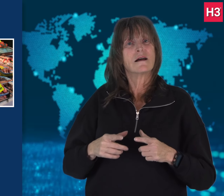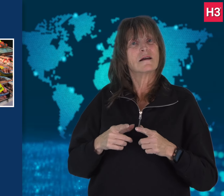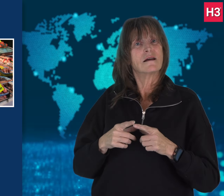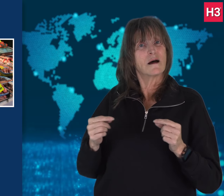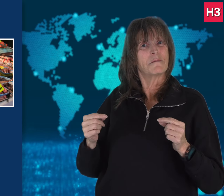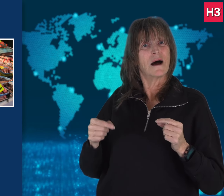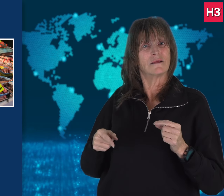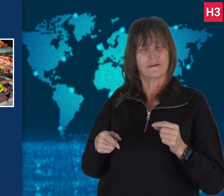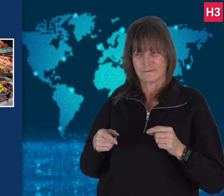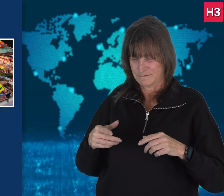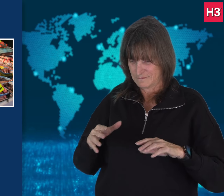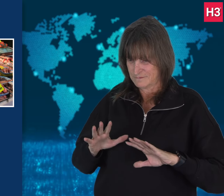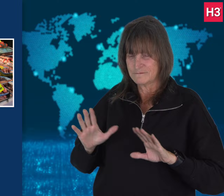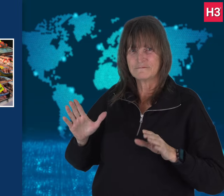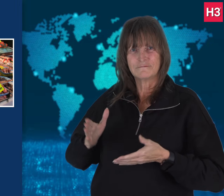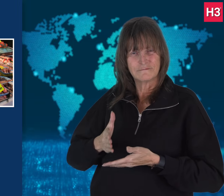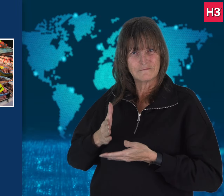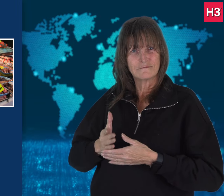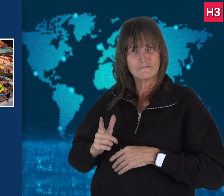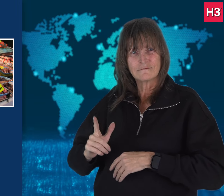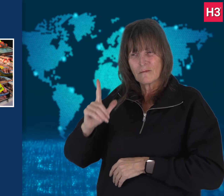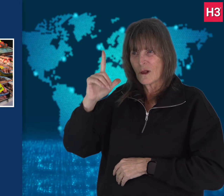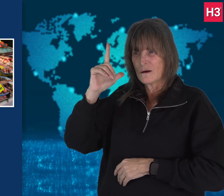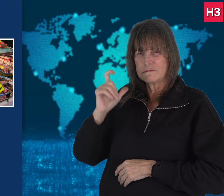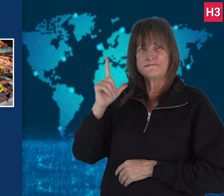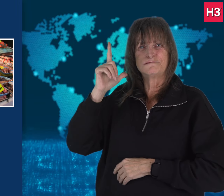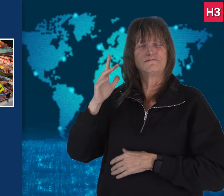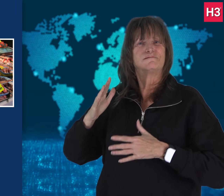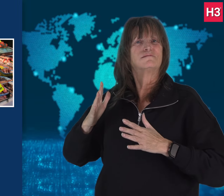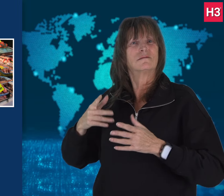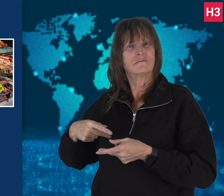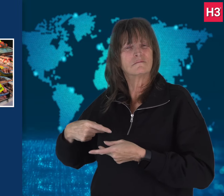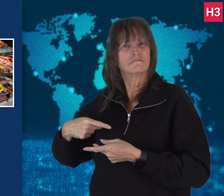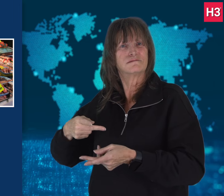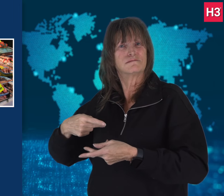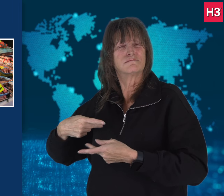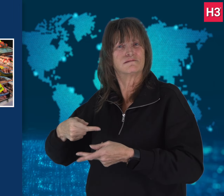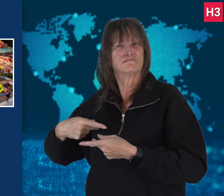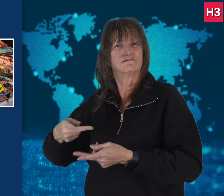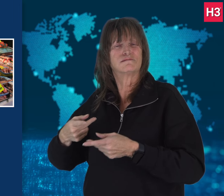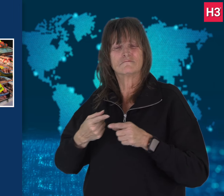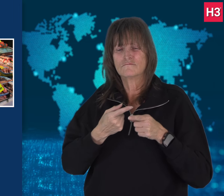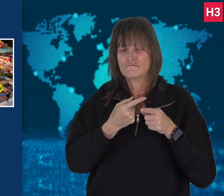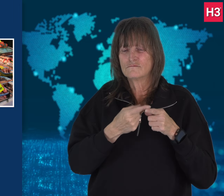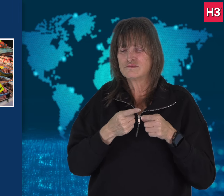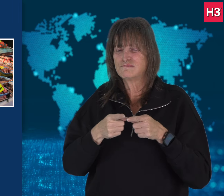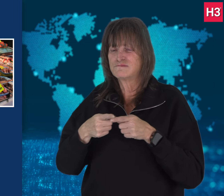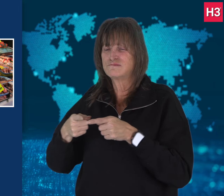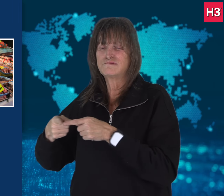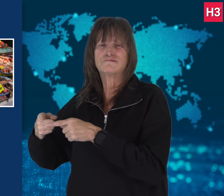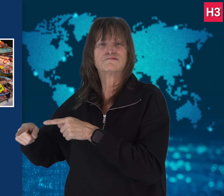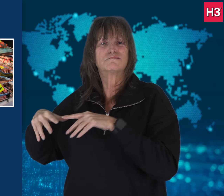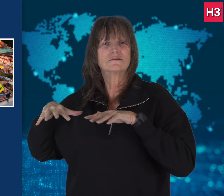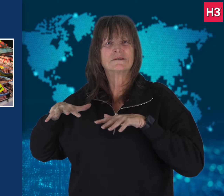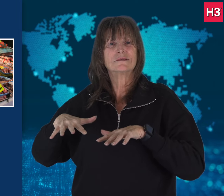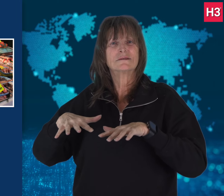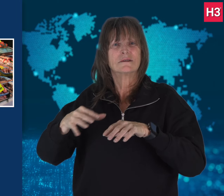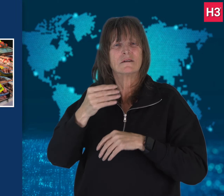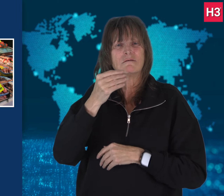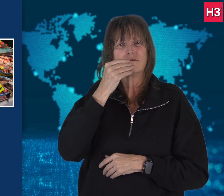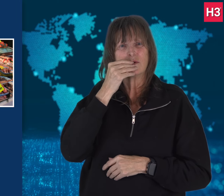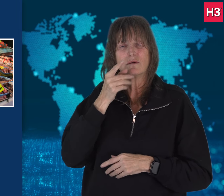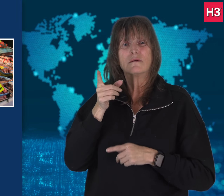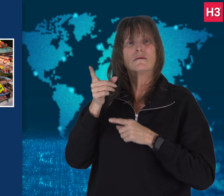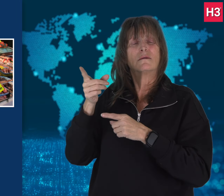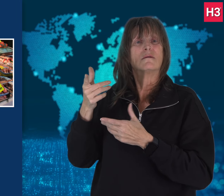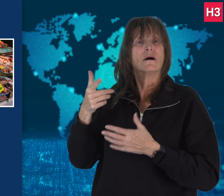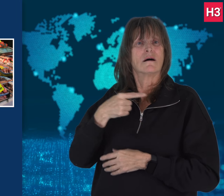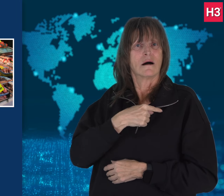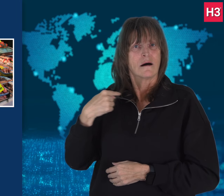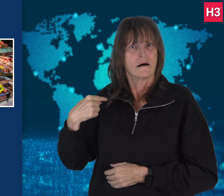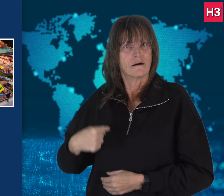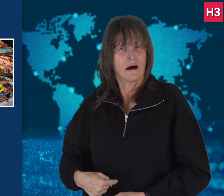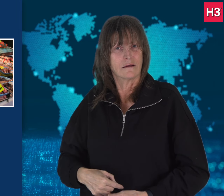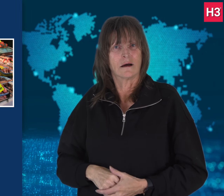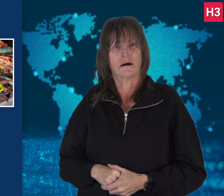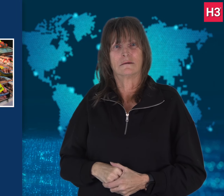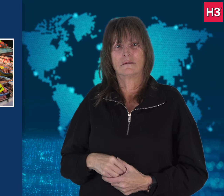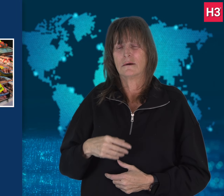Japan has restarted exporting seafood to China, two years after releasing